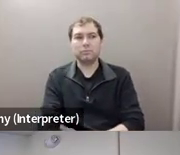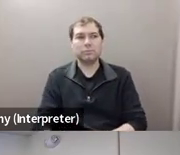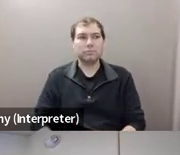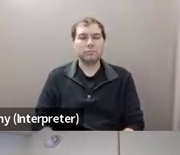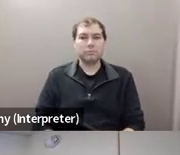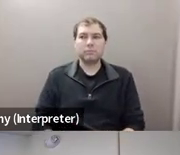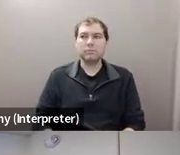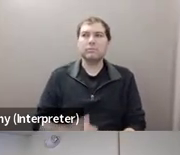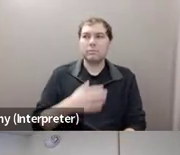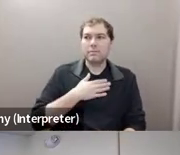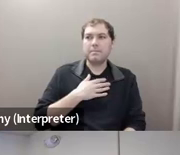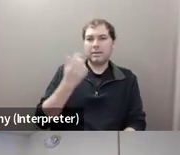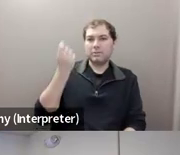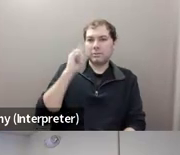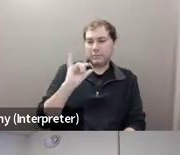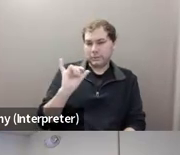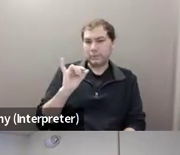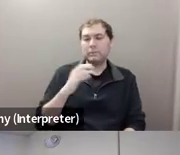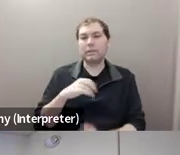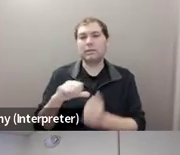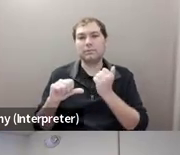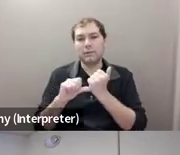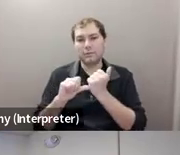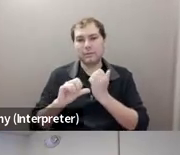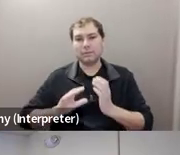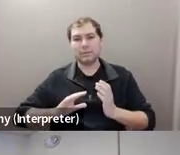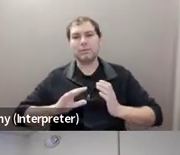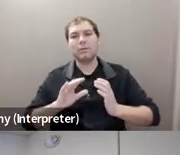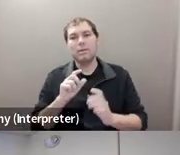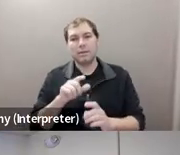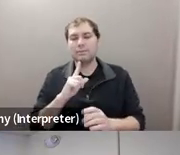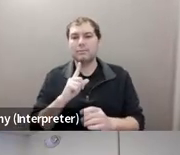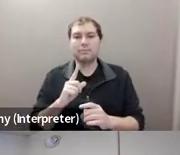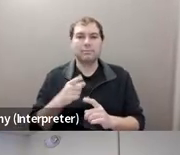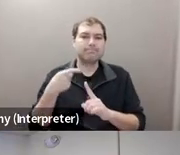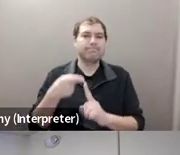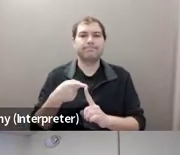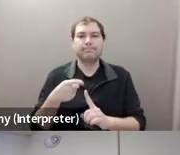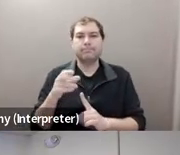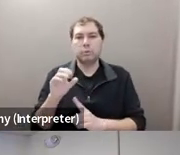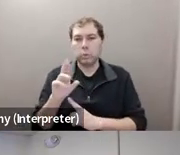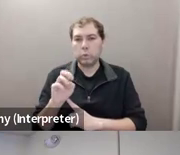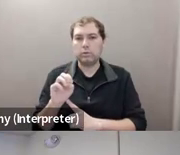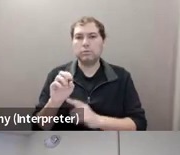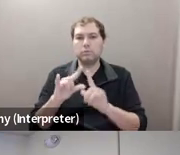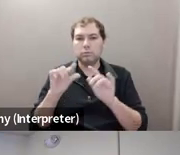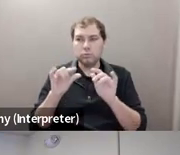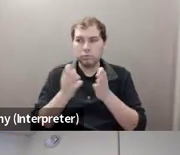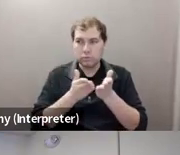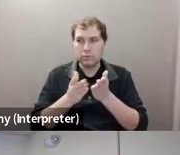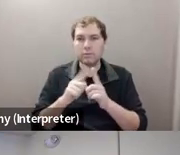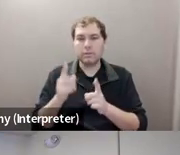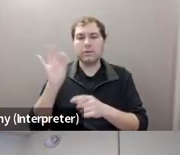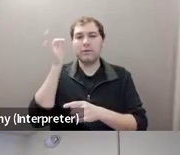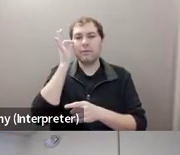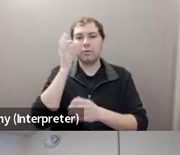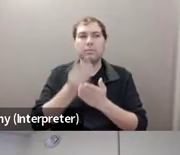Rebecca - APRIL: That's my understanding, too, that advocacy is one of our core services, but because we receive Federal money, lobbying